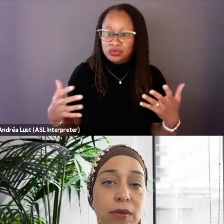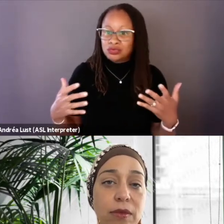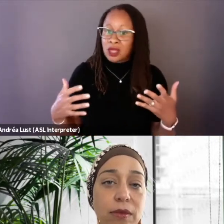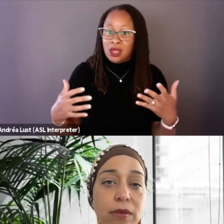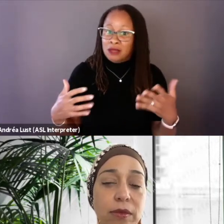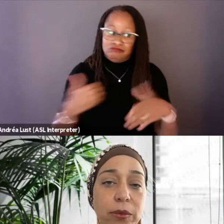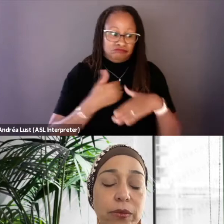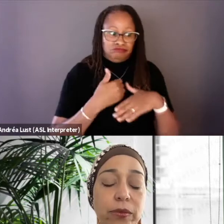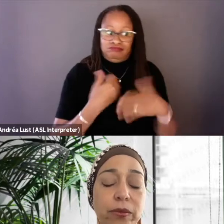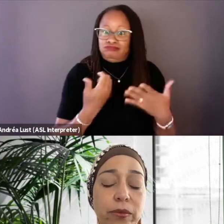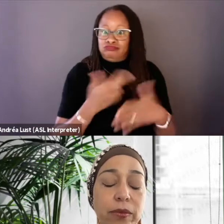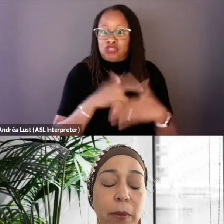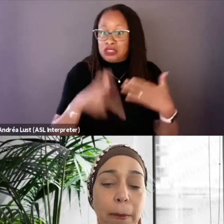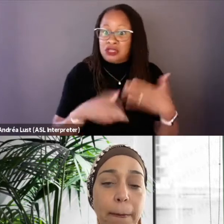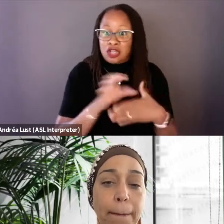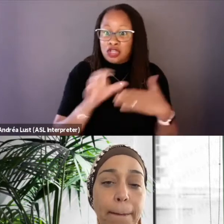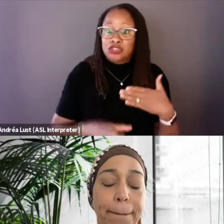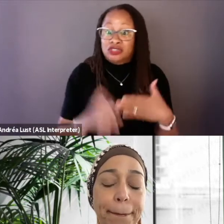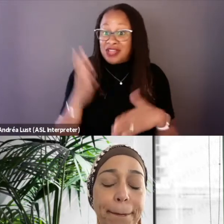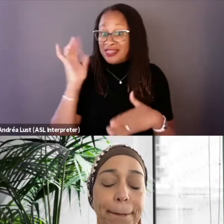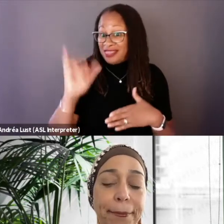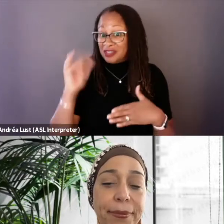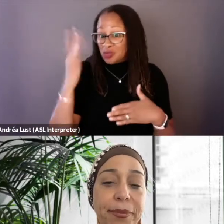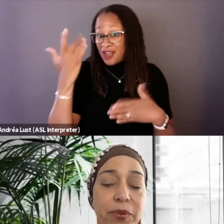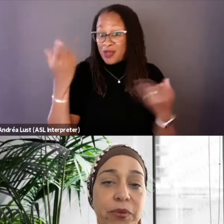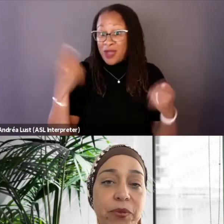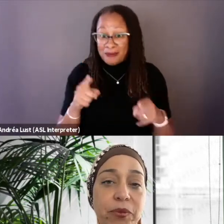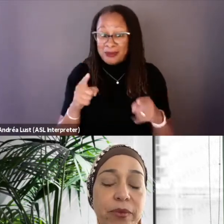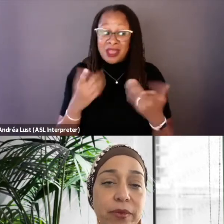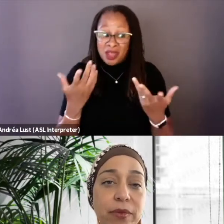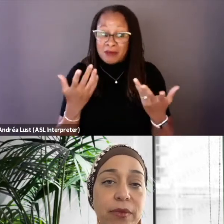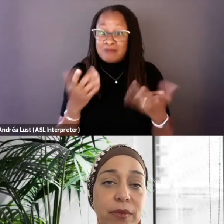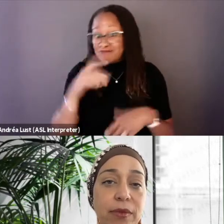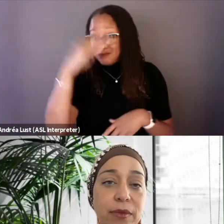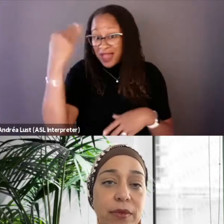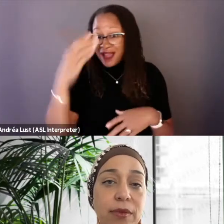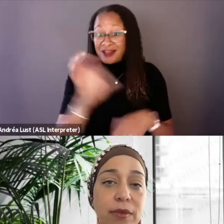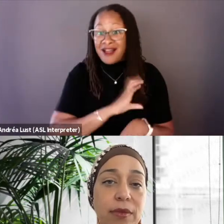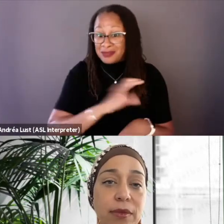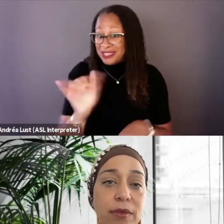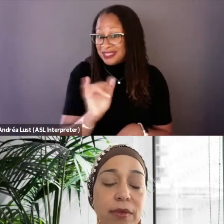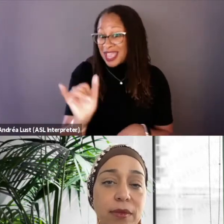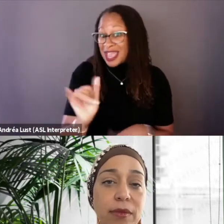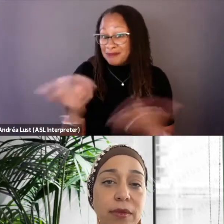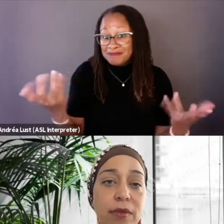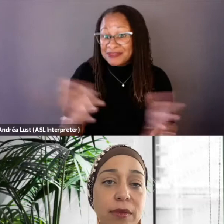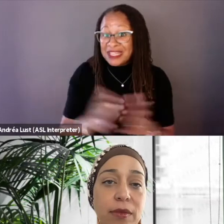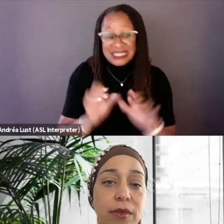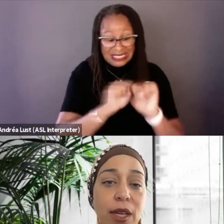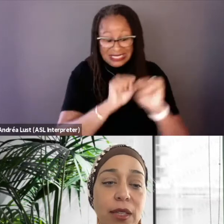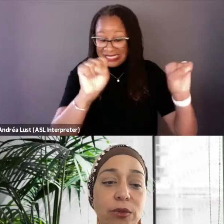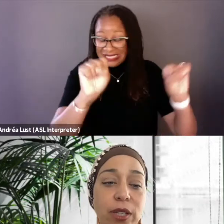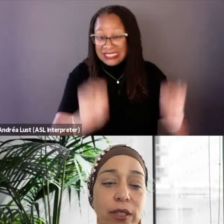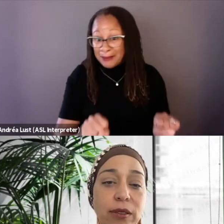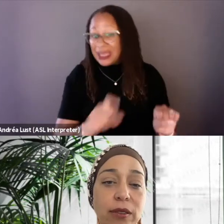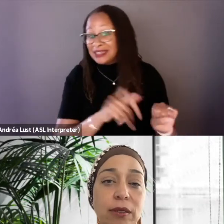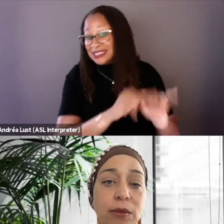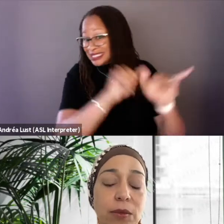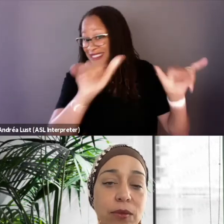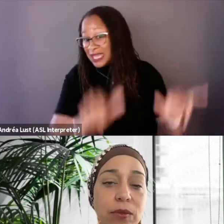That's why you can have black cops doing these too. People don't understand that, you know. It's systemic, it's systemic. That's right. Here in Florida-